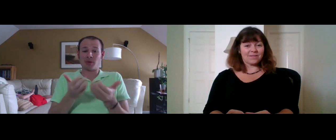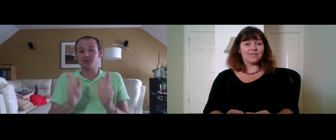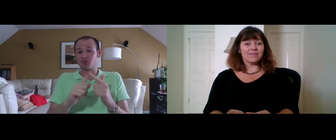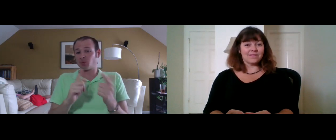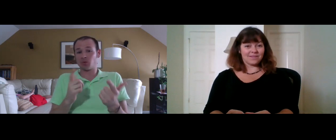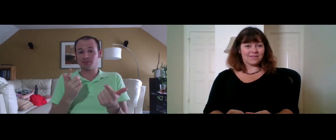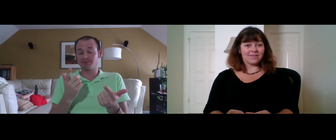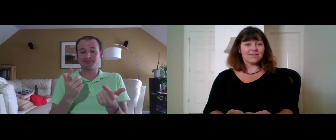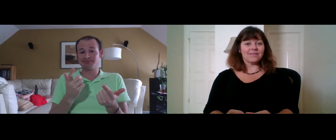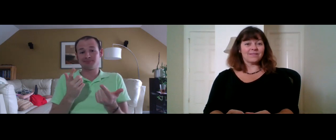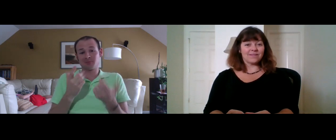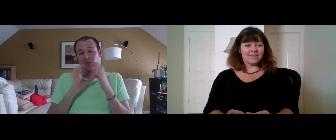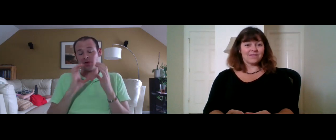you